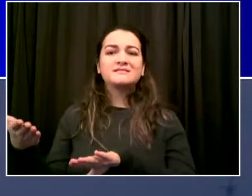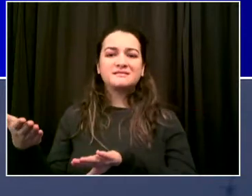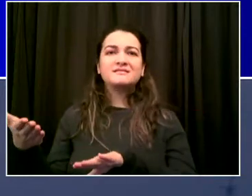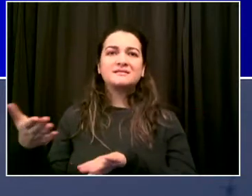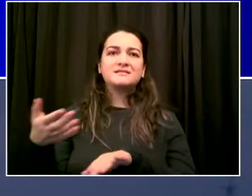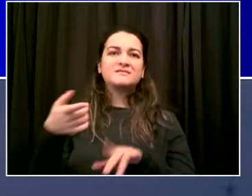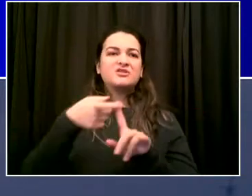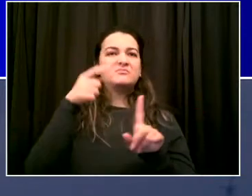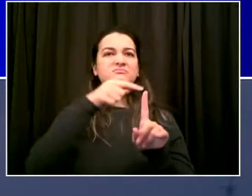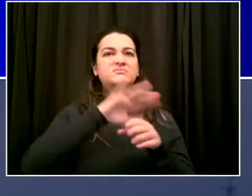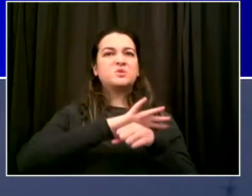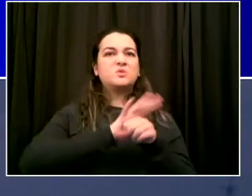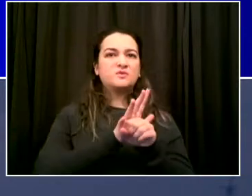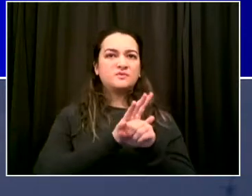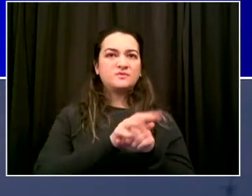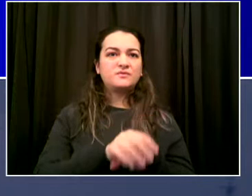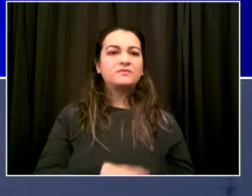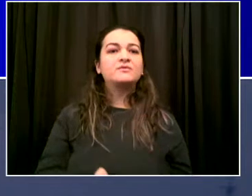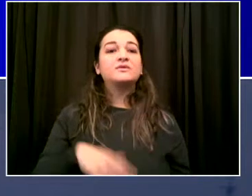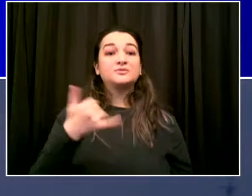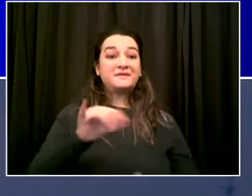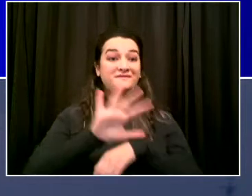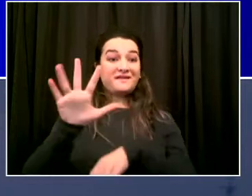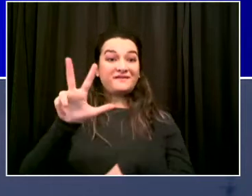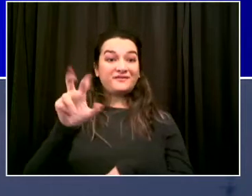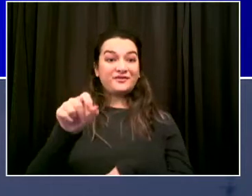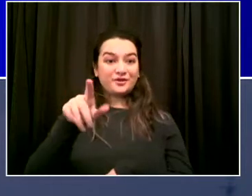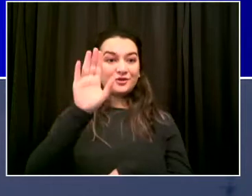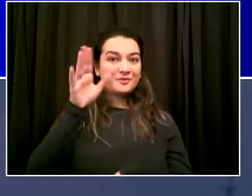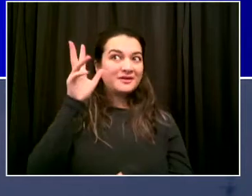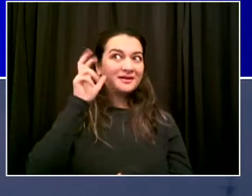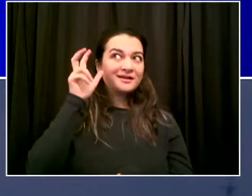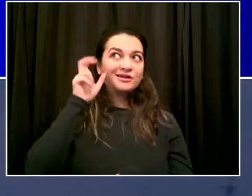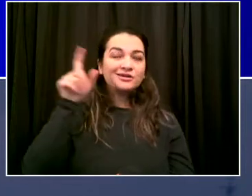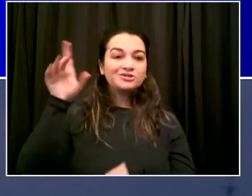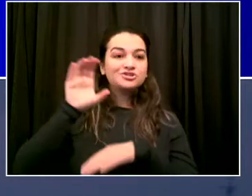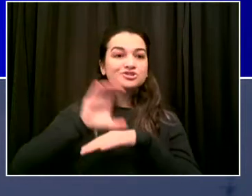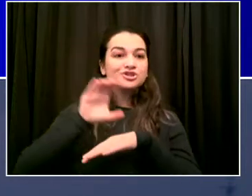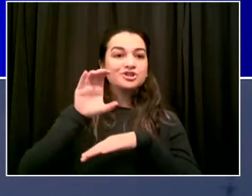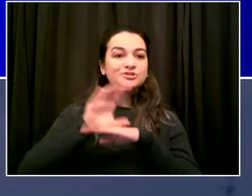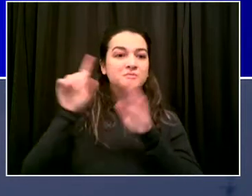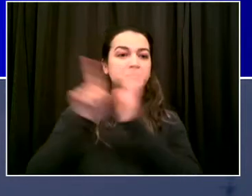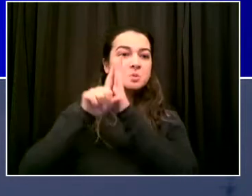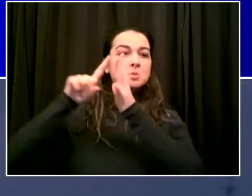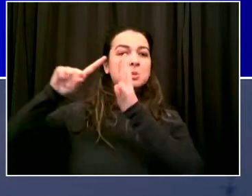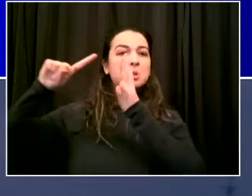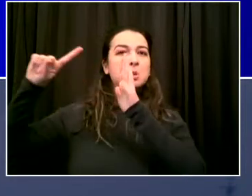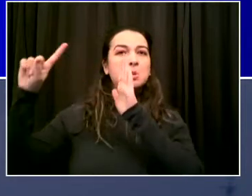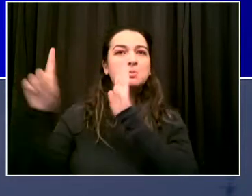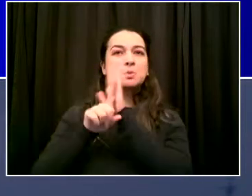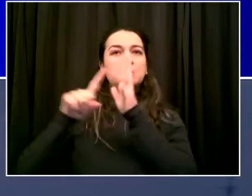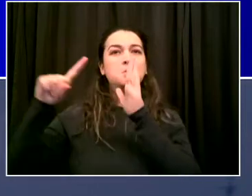RING ALL OVER THE CITY. YOU WILL SEE BUILDINGS LIT UP TO MEMORIALIZE